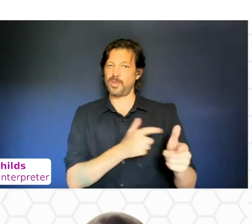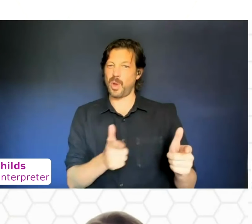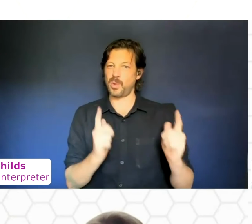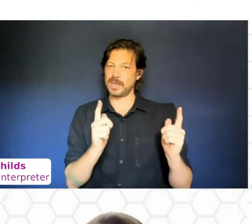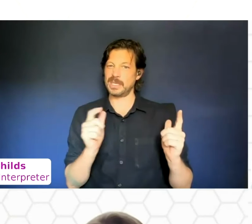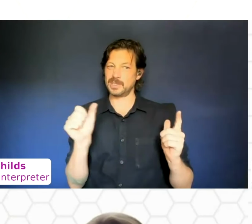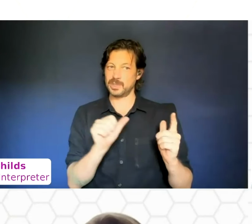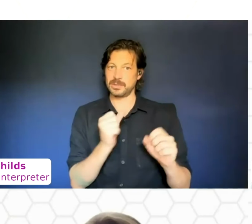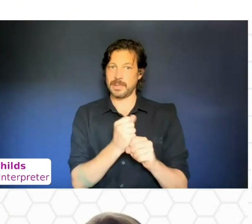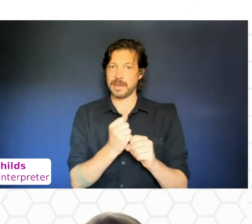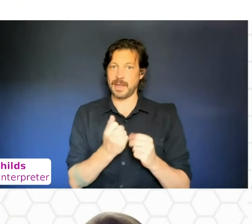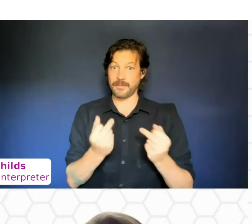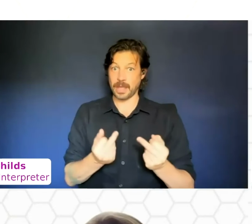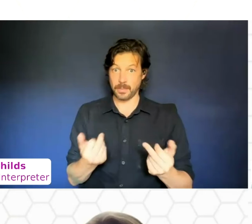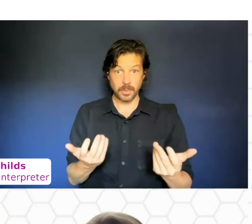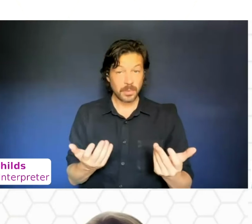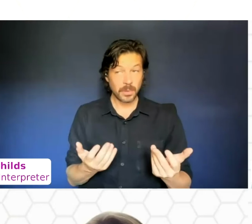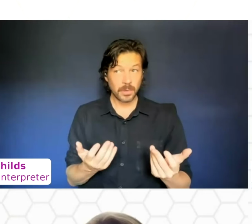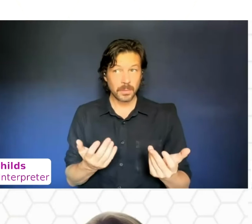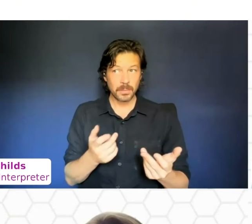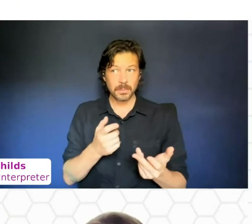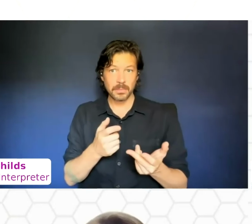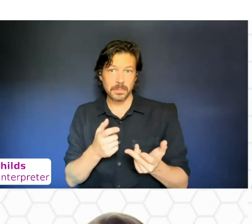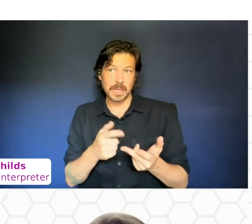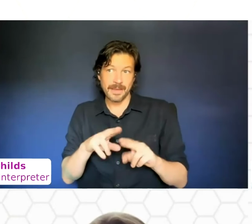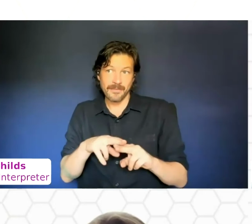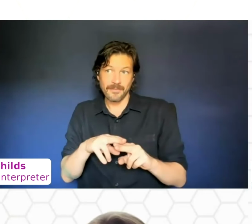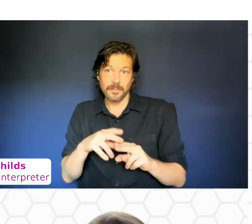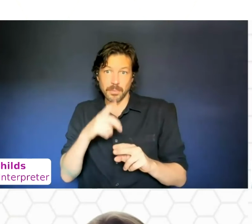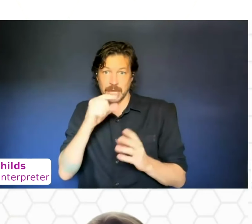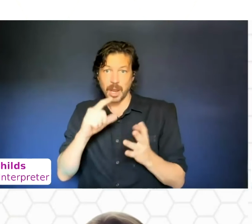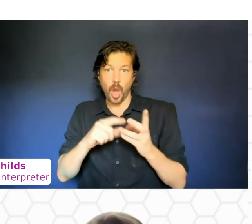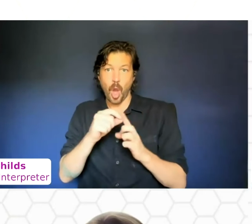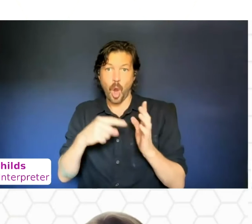opt in, why wouldn't they, why wouldn't they want to do the right thing as a Public Authority?